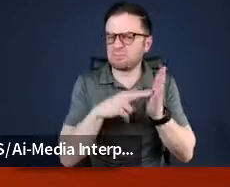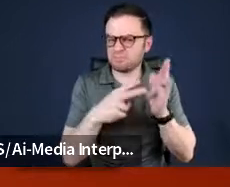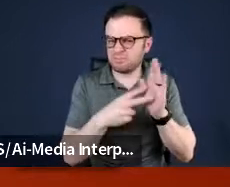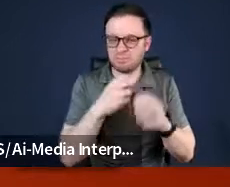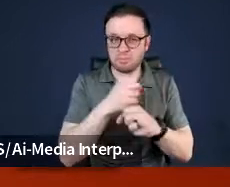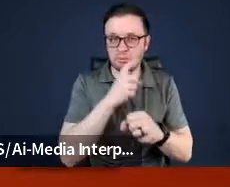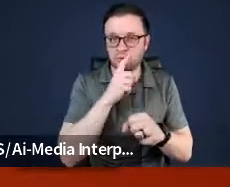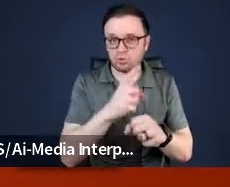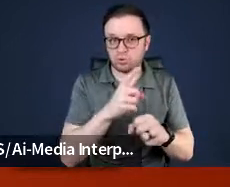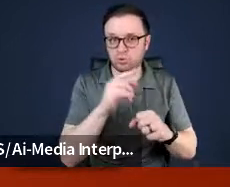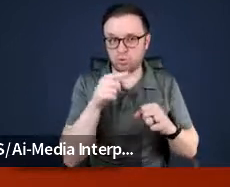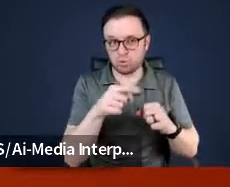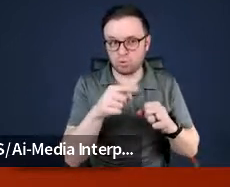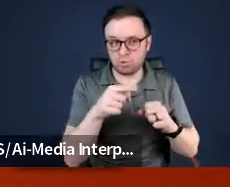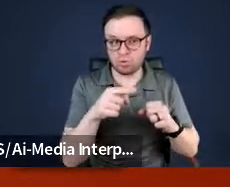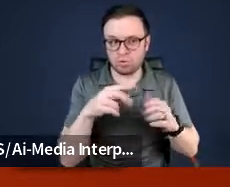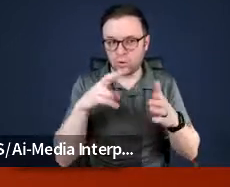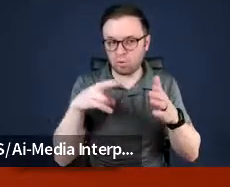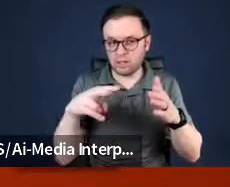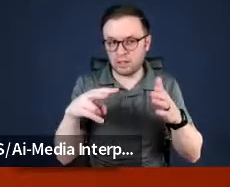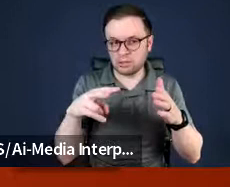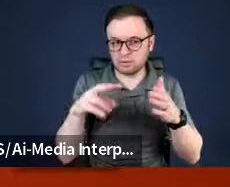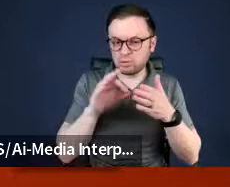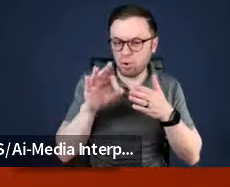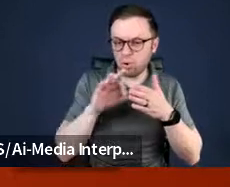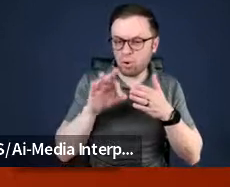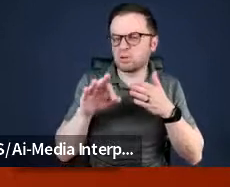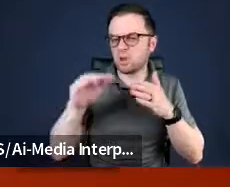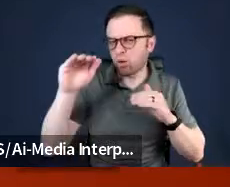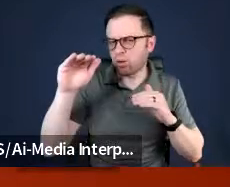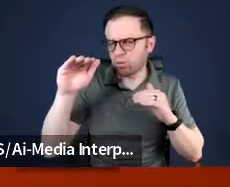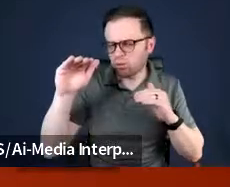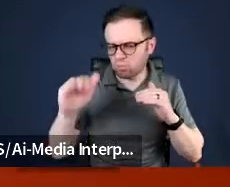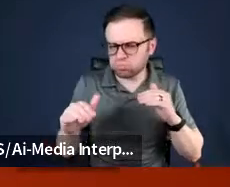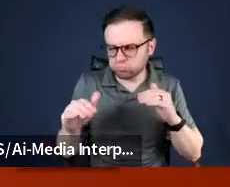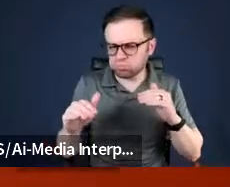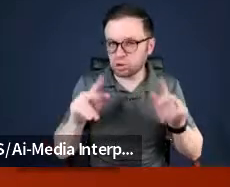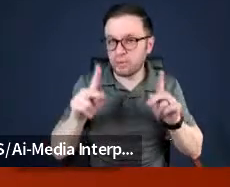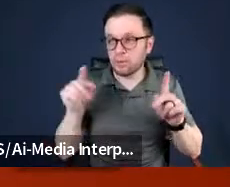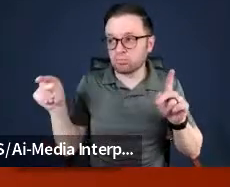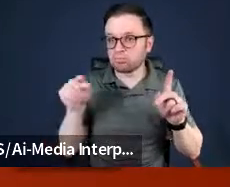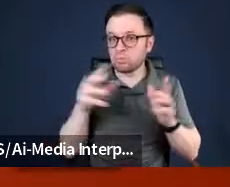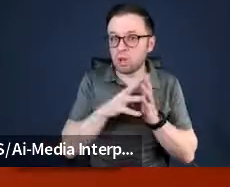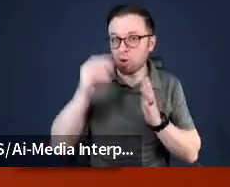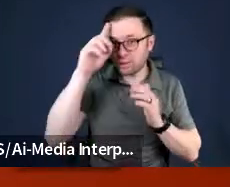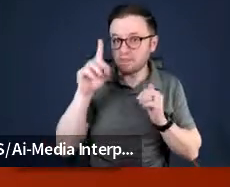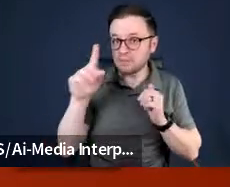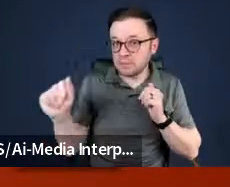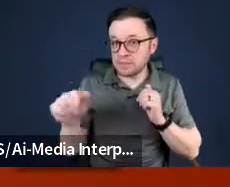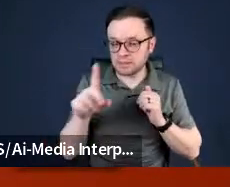You want to make sure that everybody can access that content and sometimes that means making sure that reading score is a little lower.